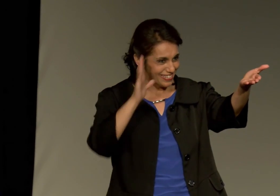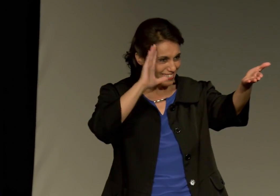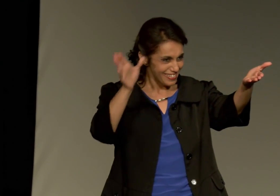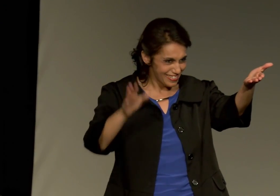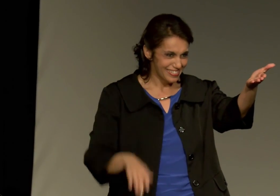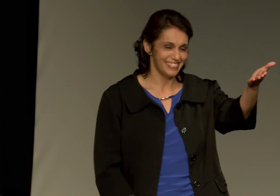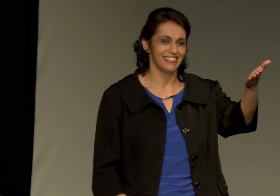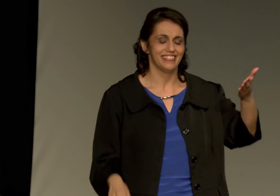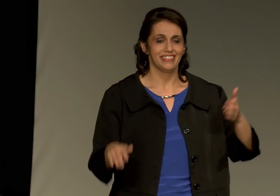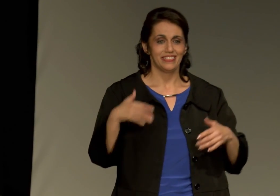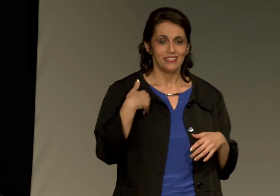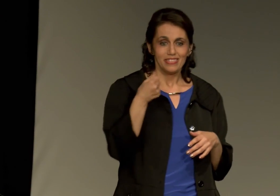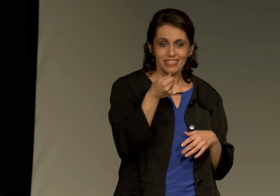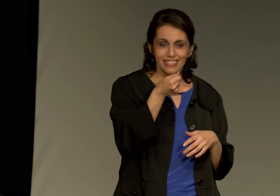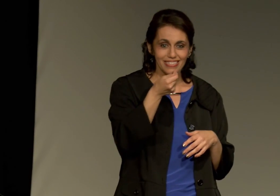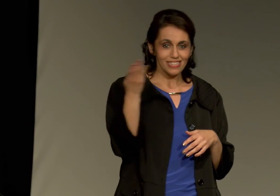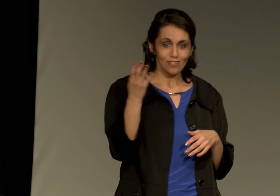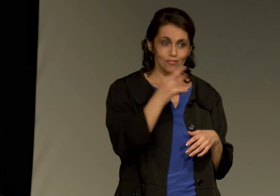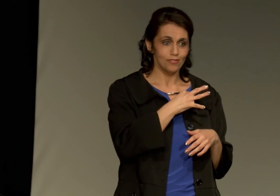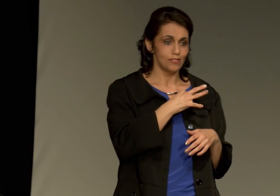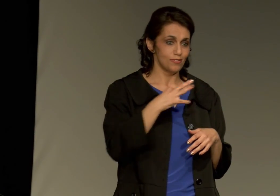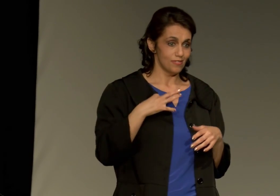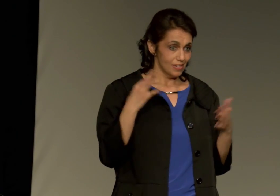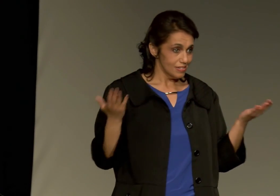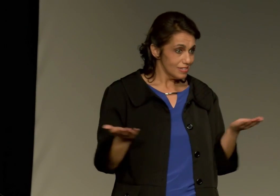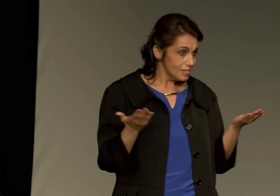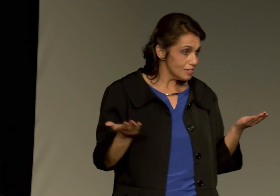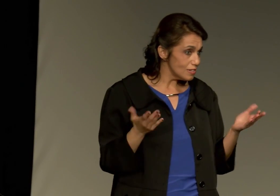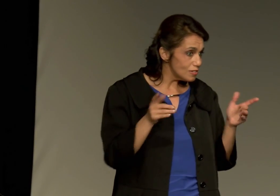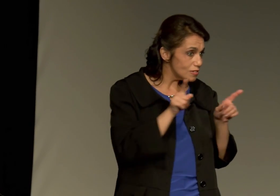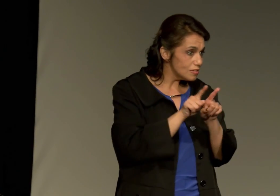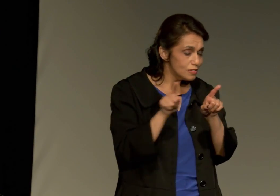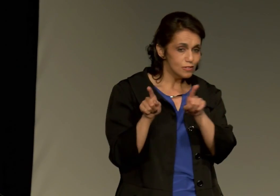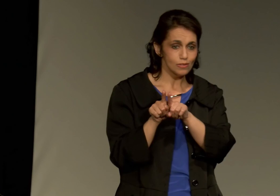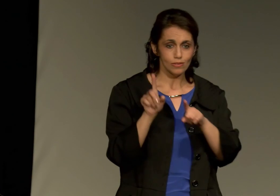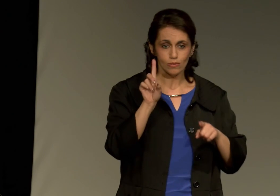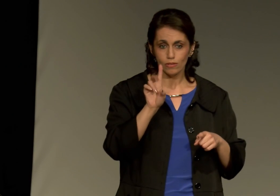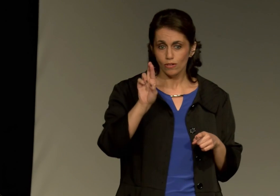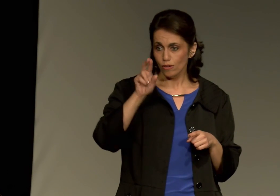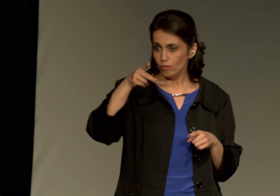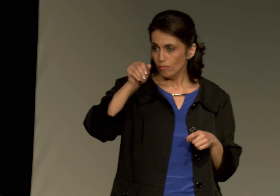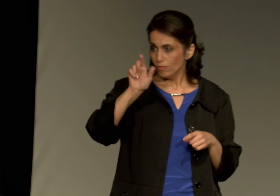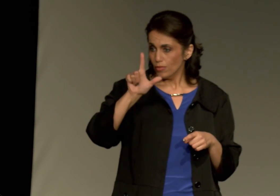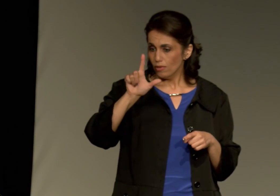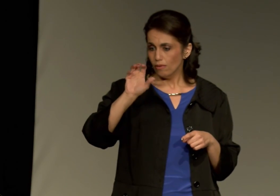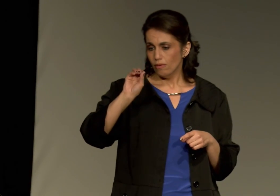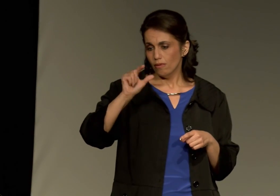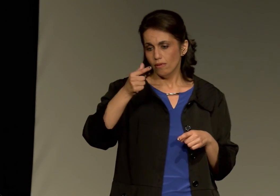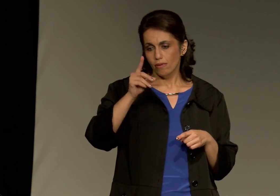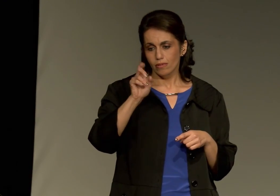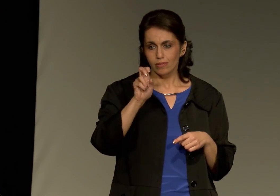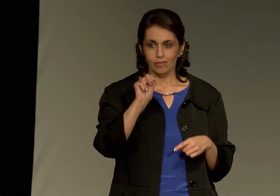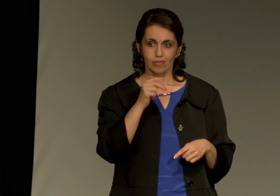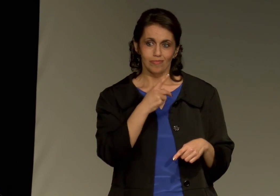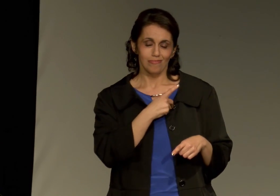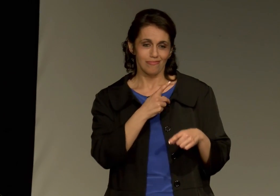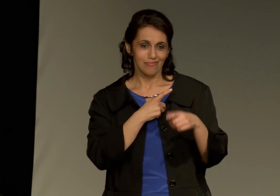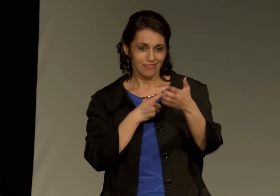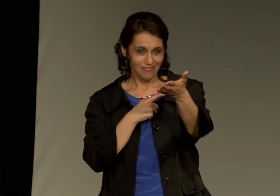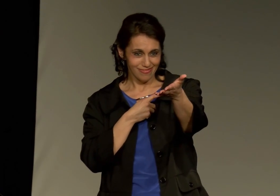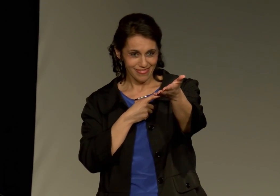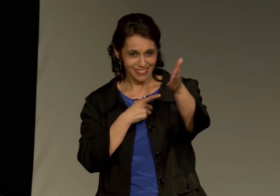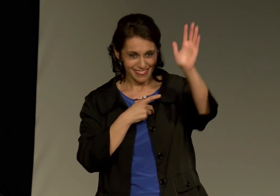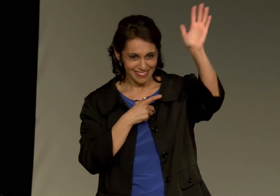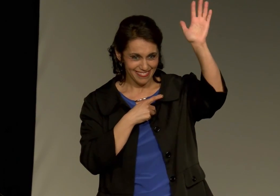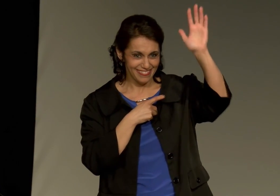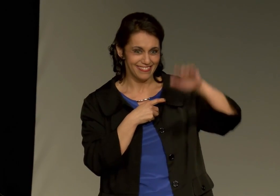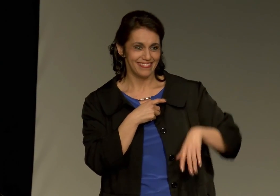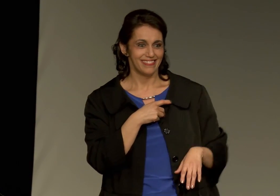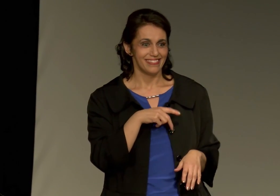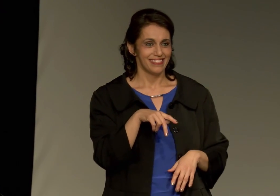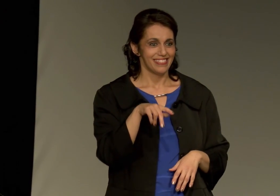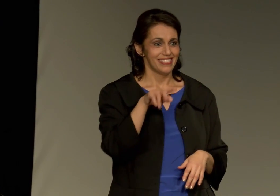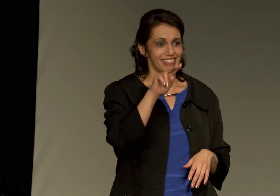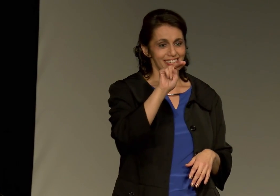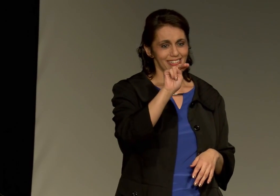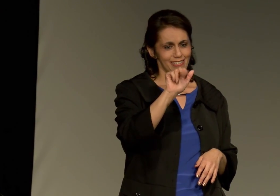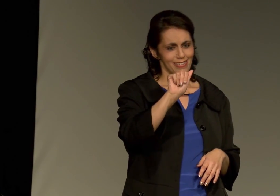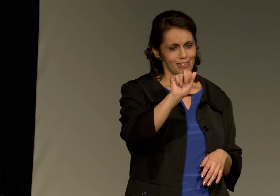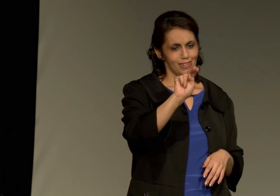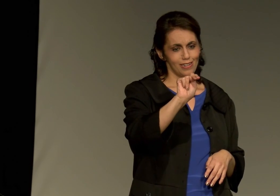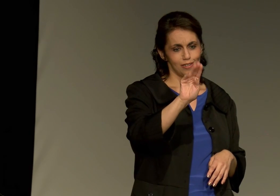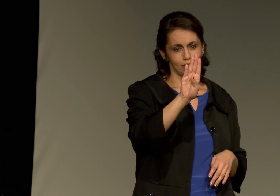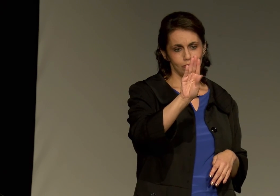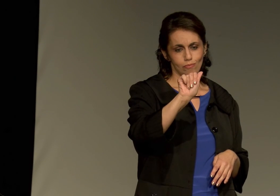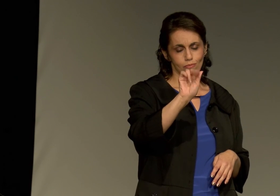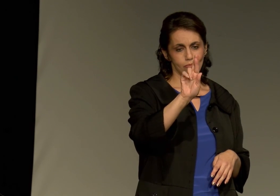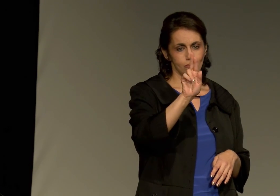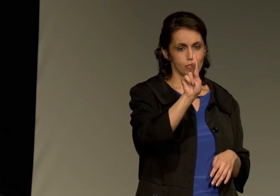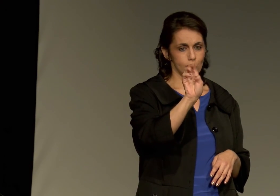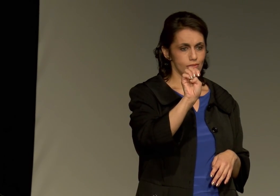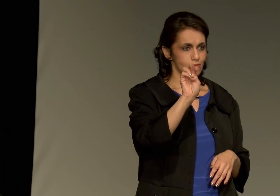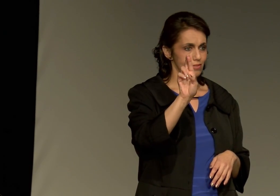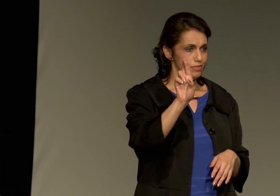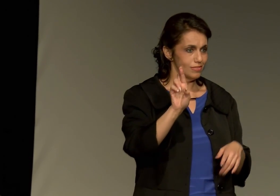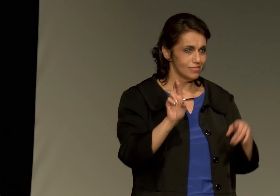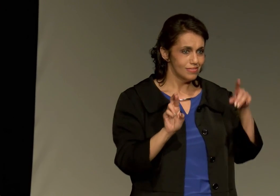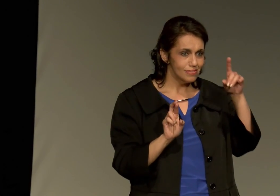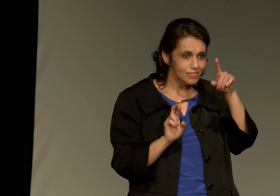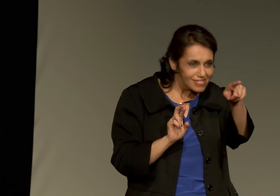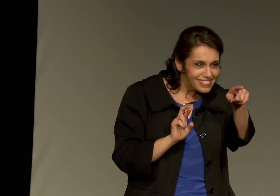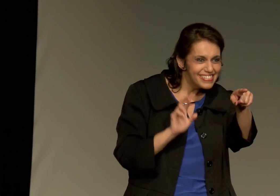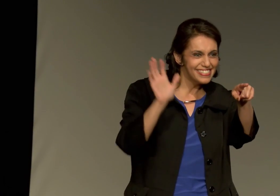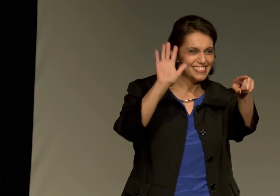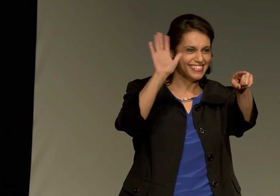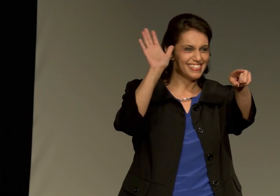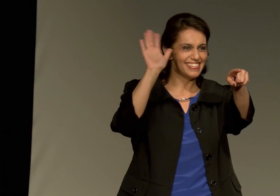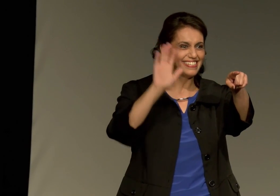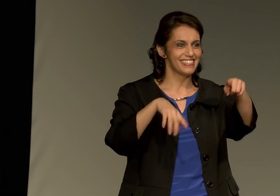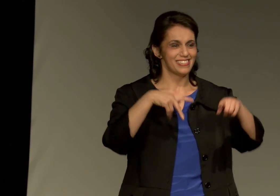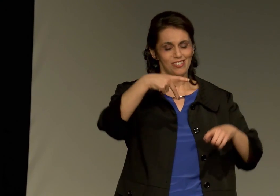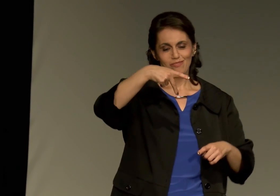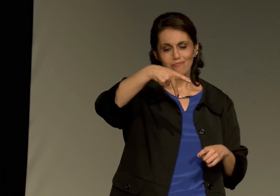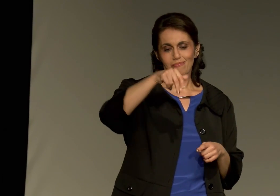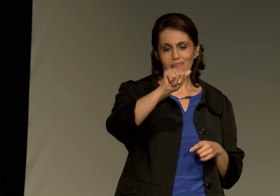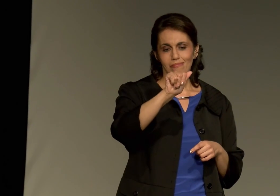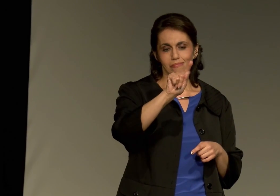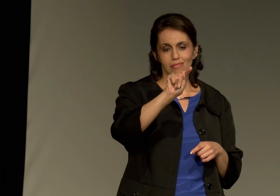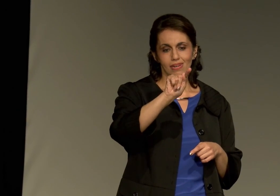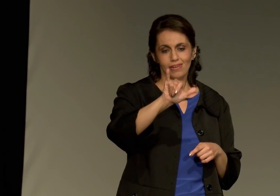There are several faculty here from our department as well; Dr. Fran Pomaville, Nan Barker, Dr.